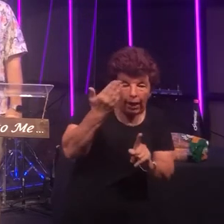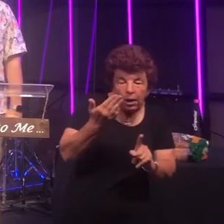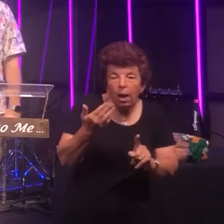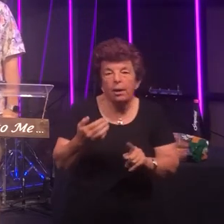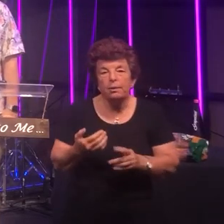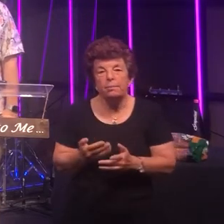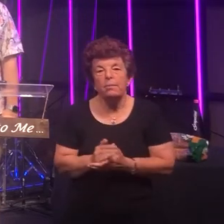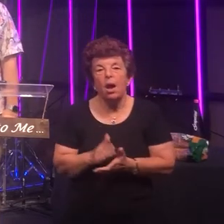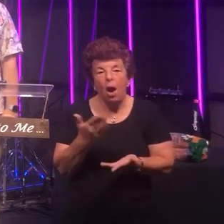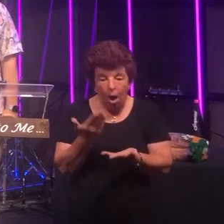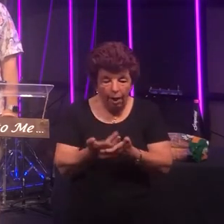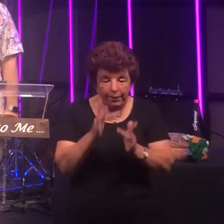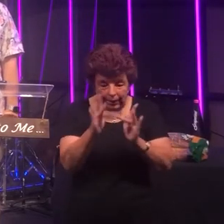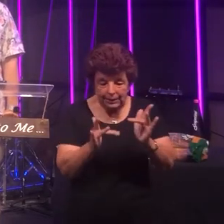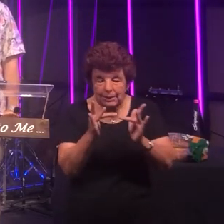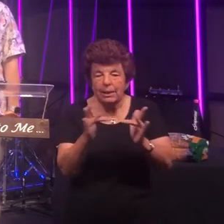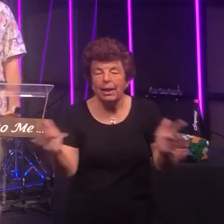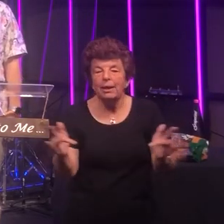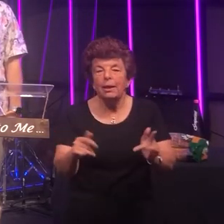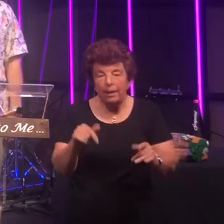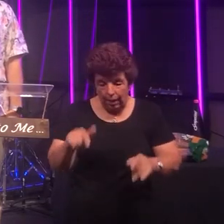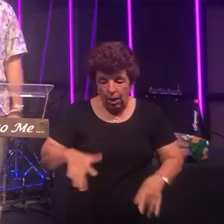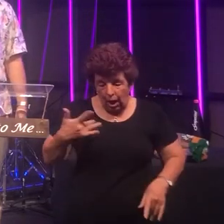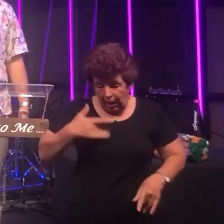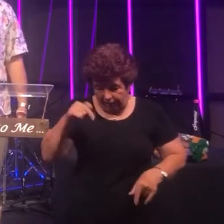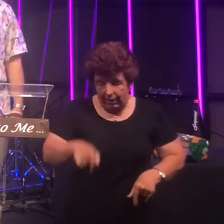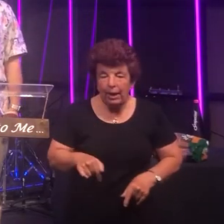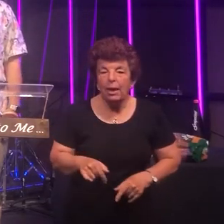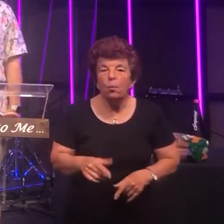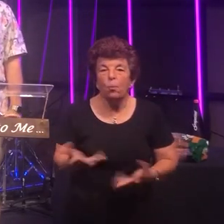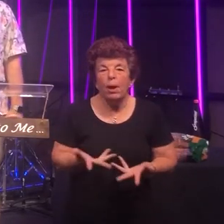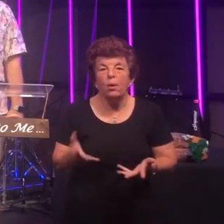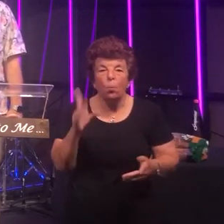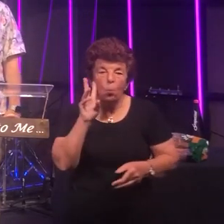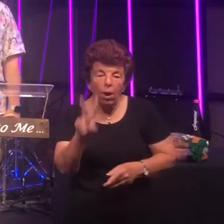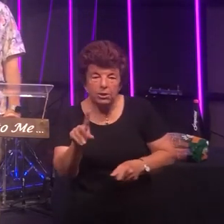online at live.caboolturebaptist.org here where you're watching it will pop that